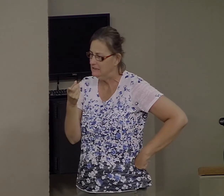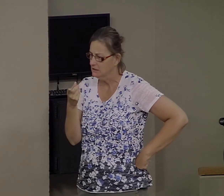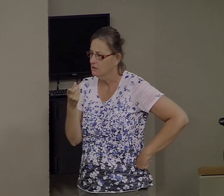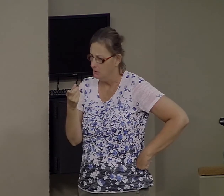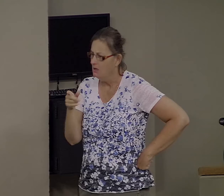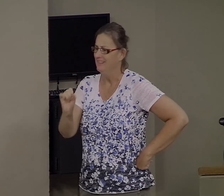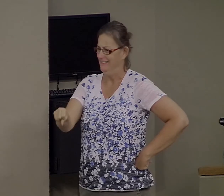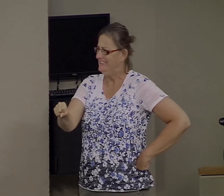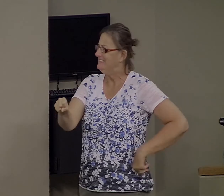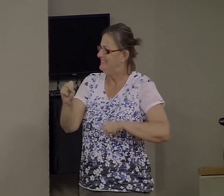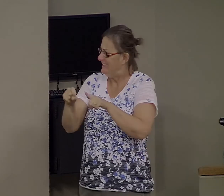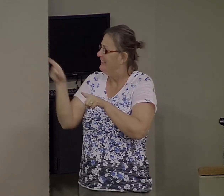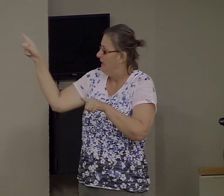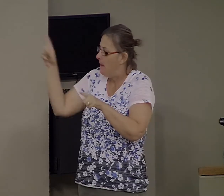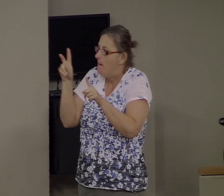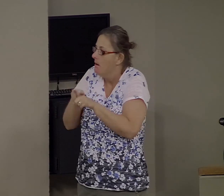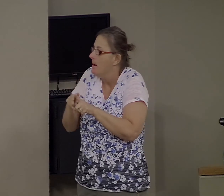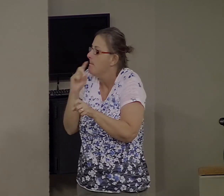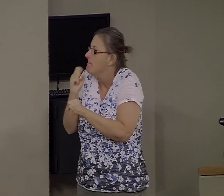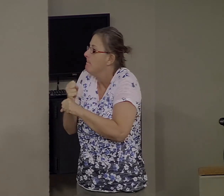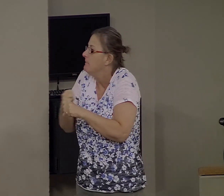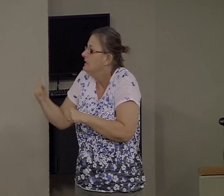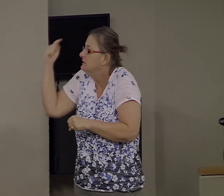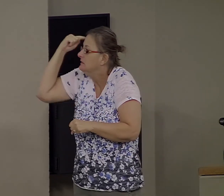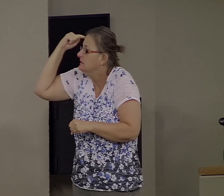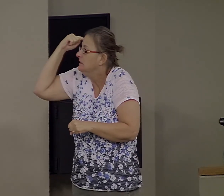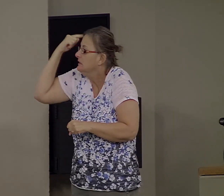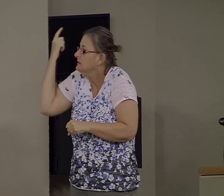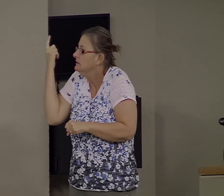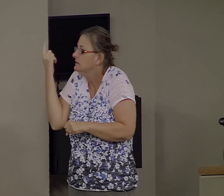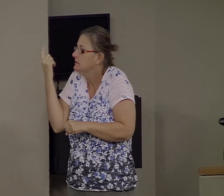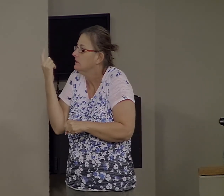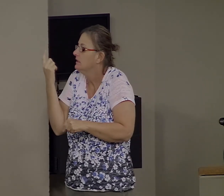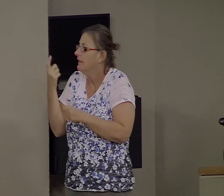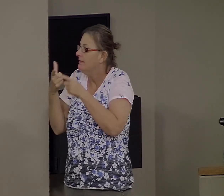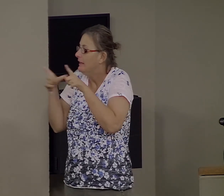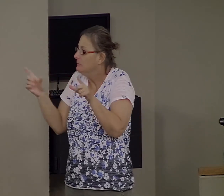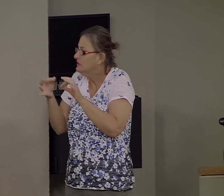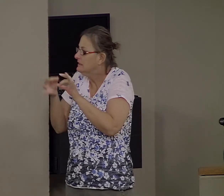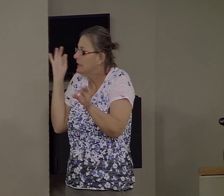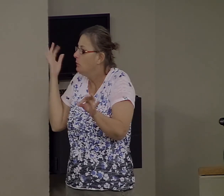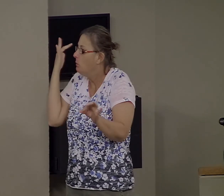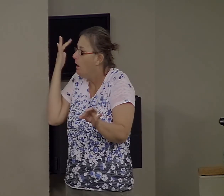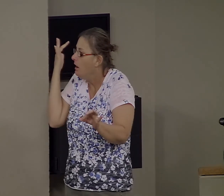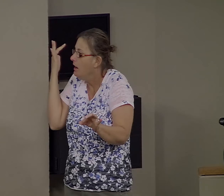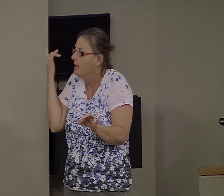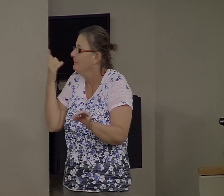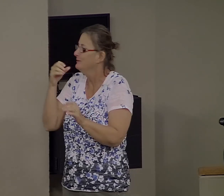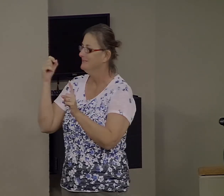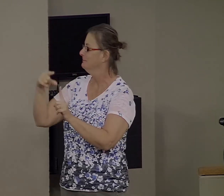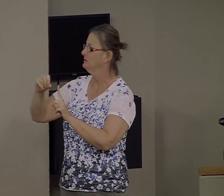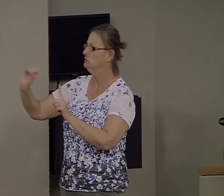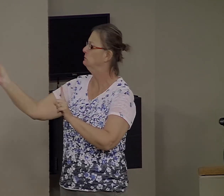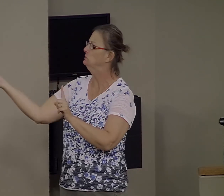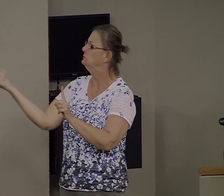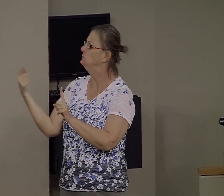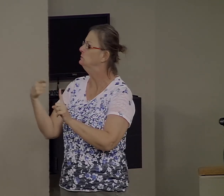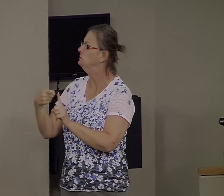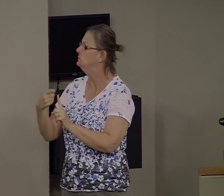at Gallaudet, you can see from what you've said, a lot of what you said parallels and it helps to make sense